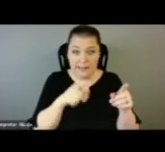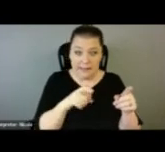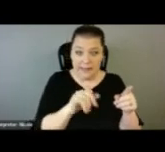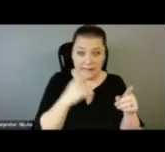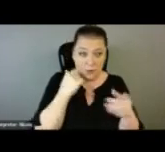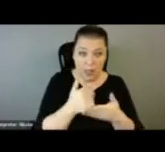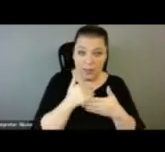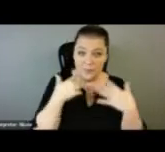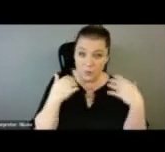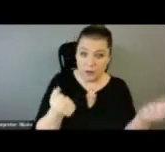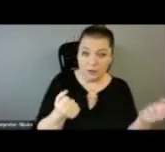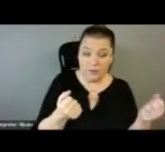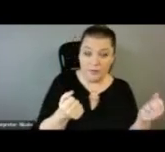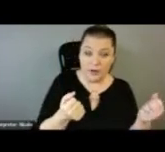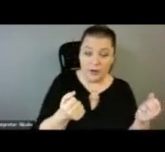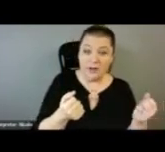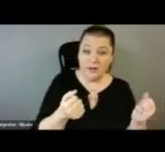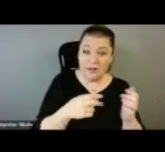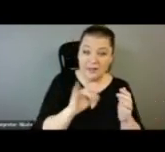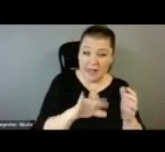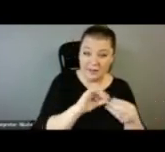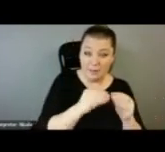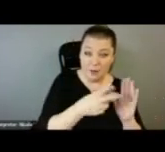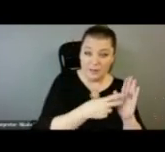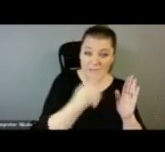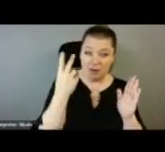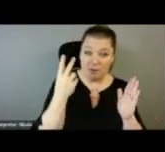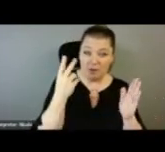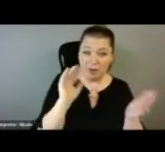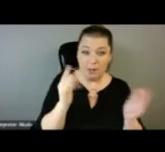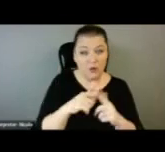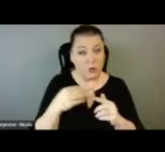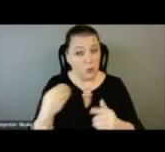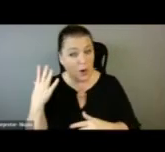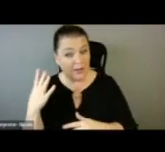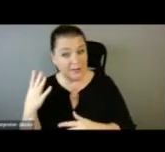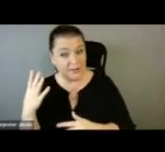journey, almost double to those white and Caucasian respondents.